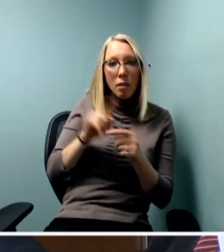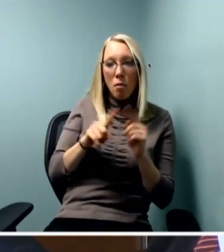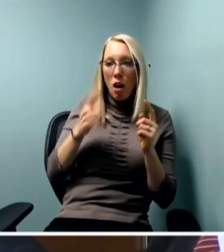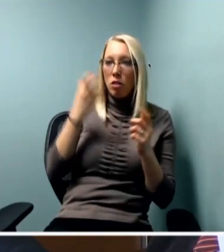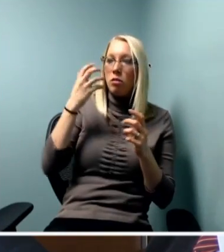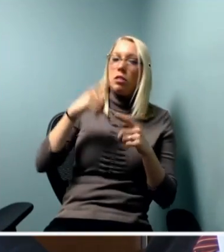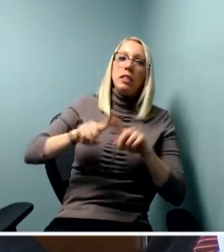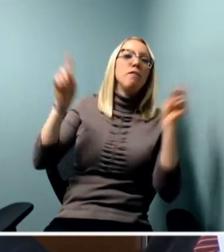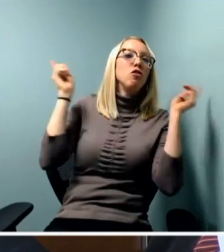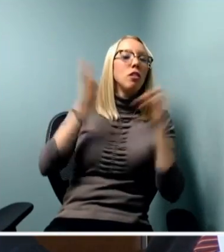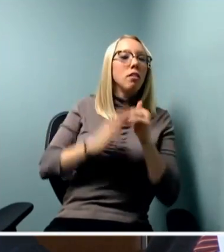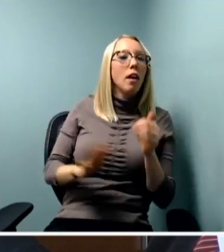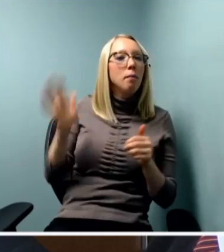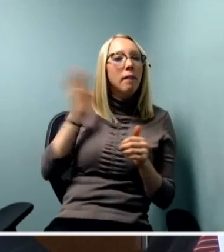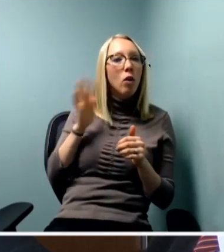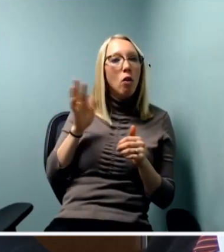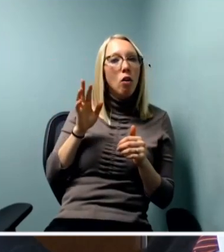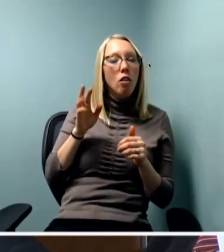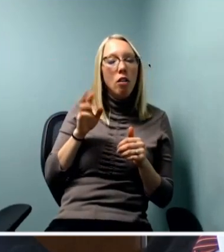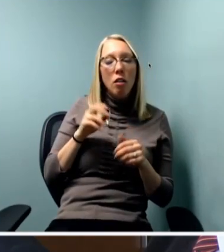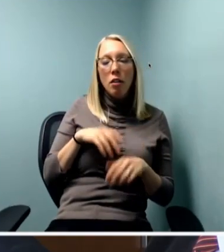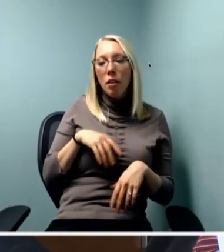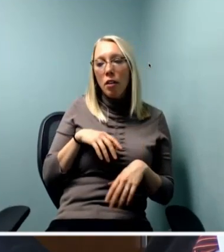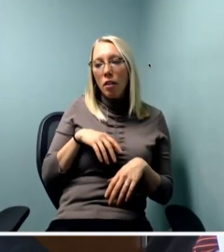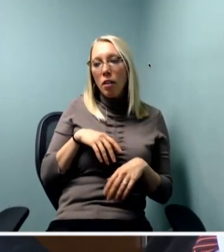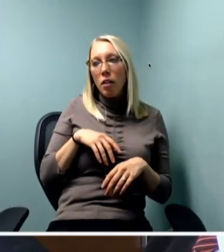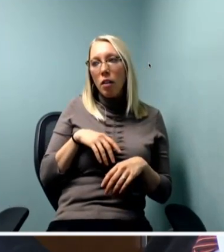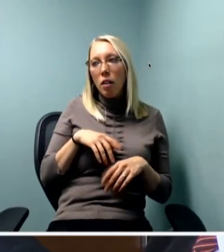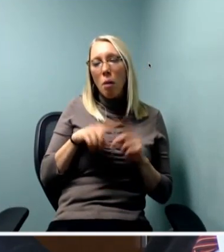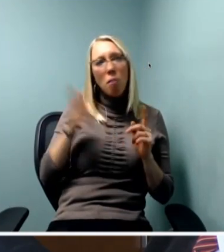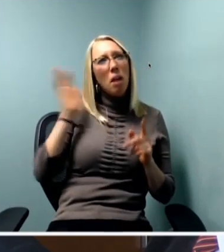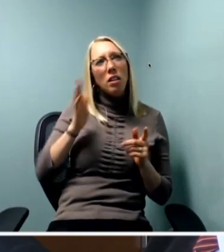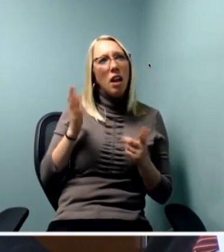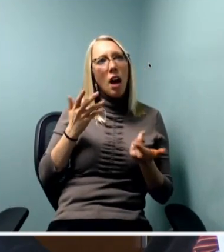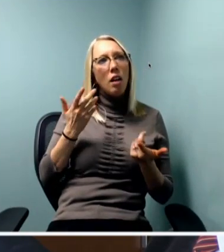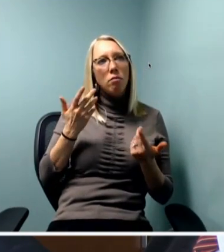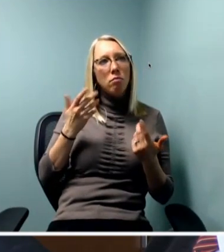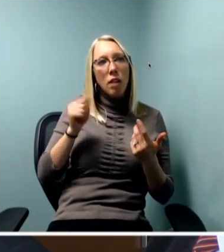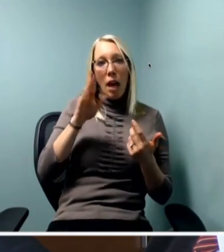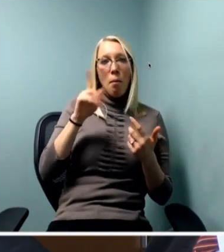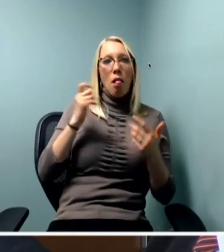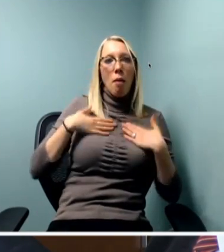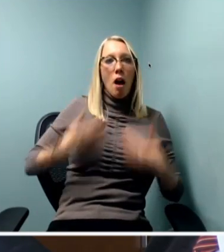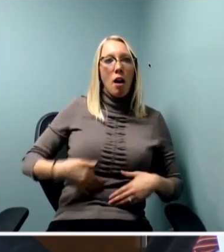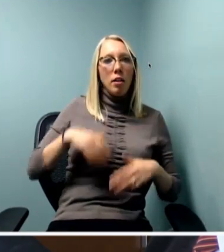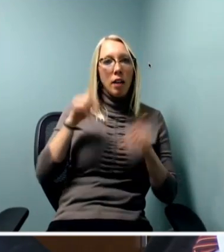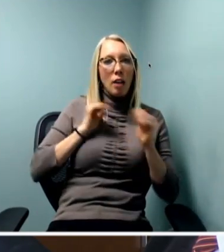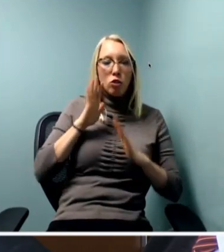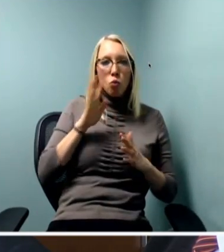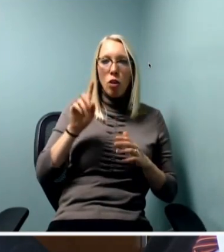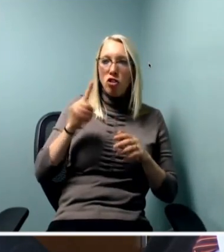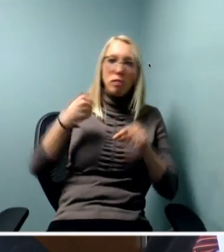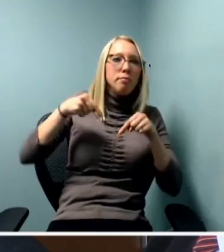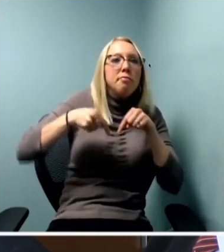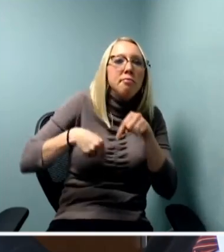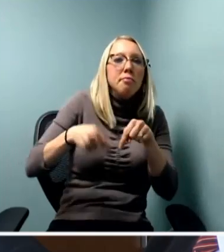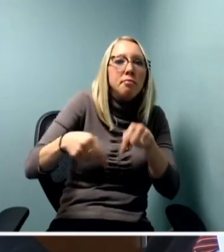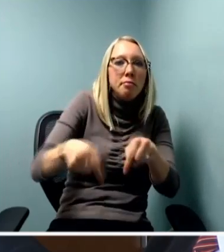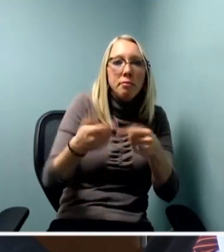So, it was never revolutionary that an able-bodied actress would be limping around, but it was revolutionary that this woman